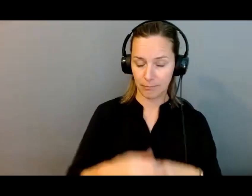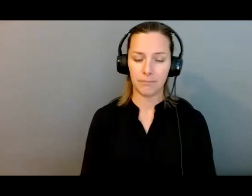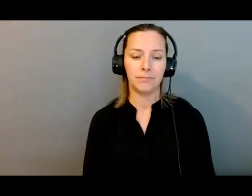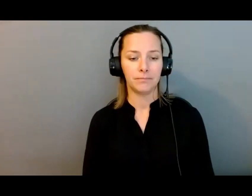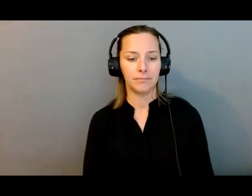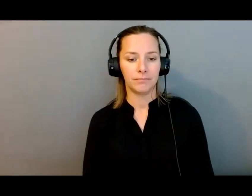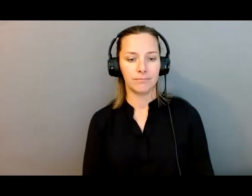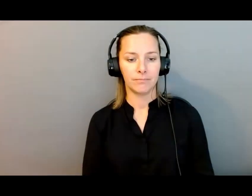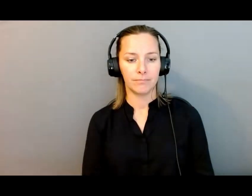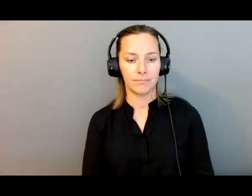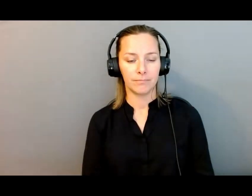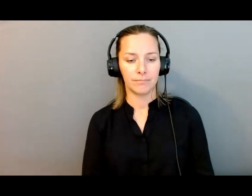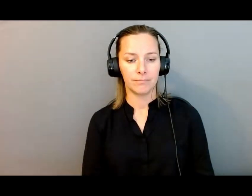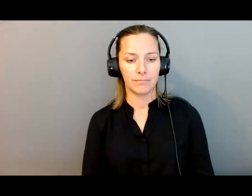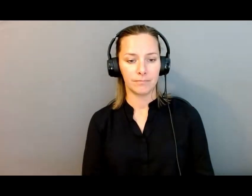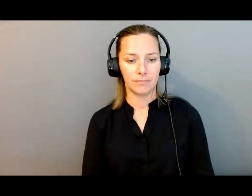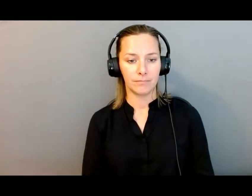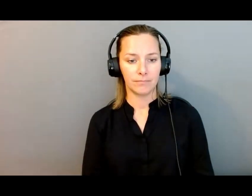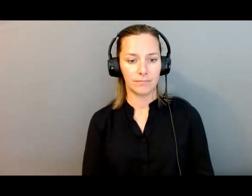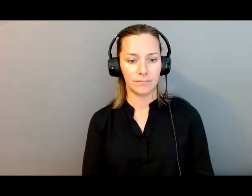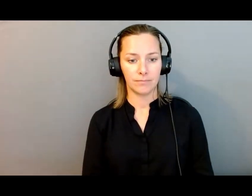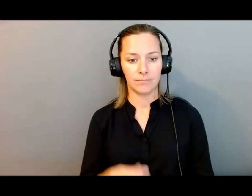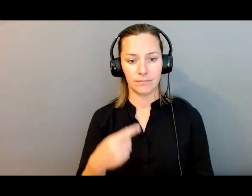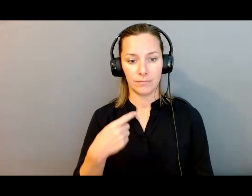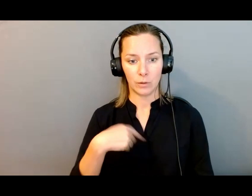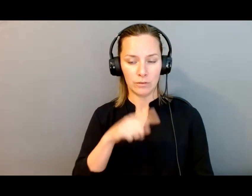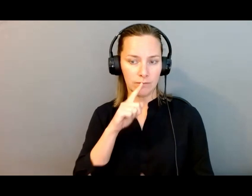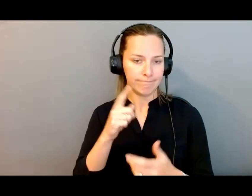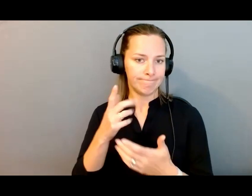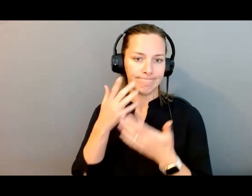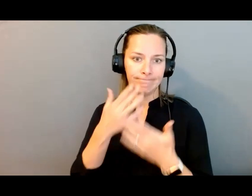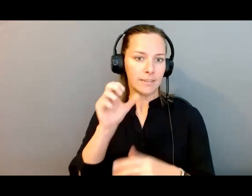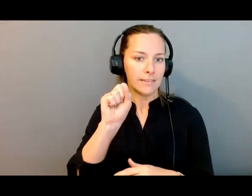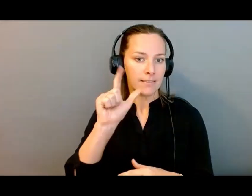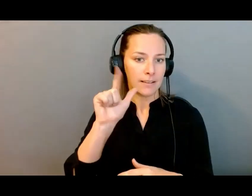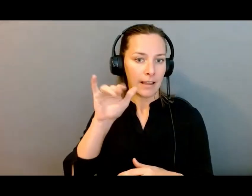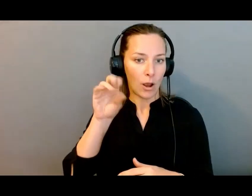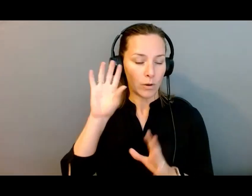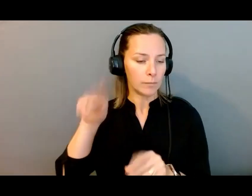We are so grateful to SLIAO for providing ASL translation tonight,